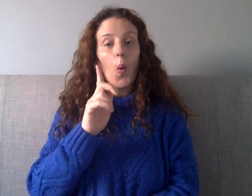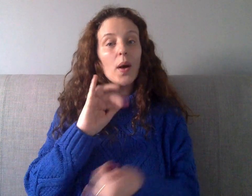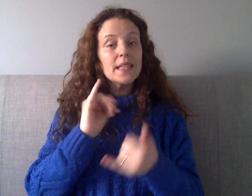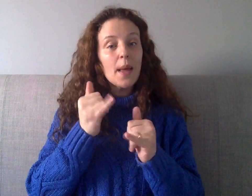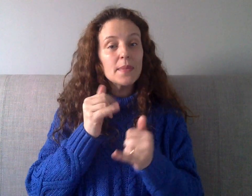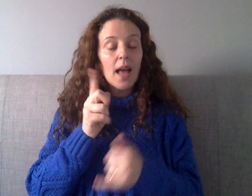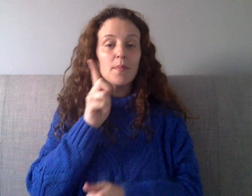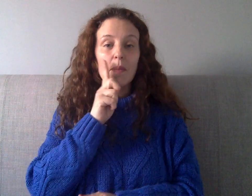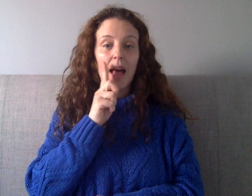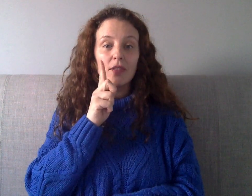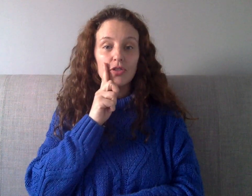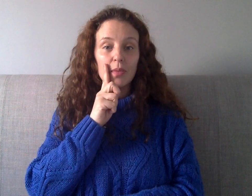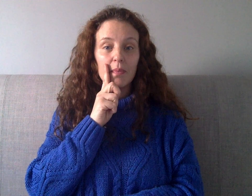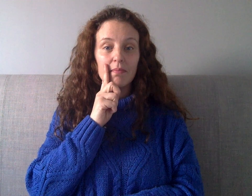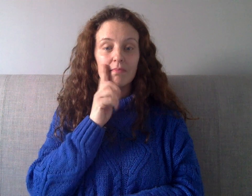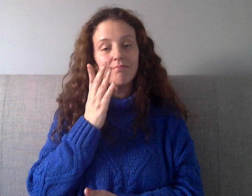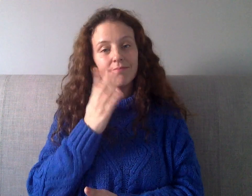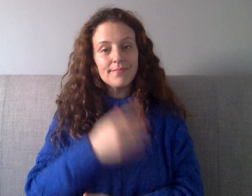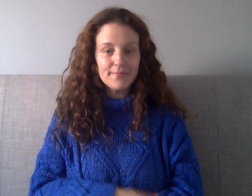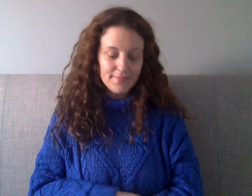Or sometimes Belgium.